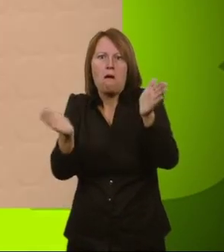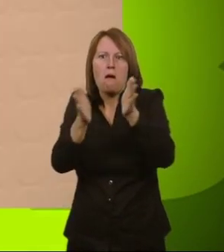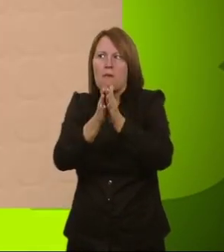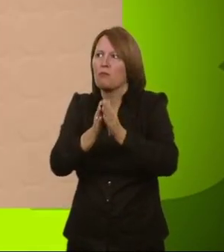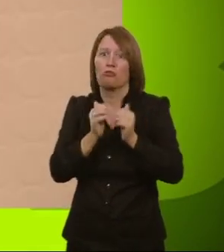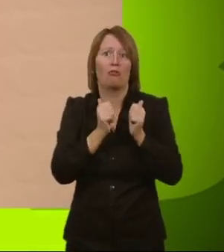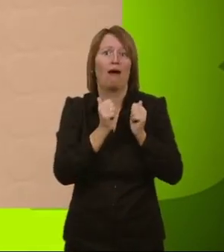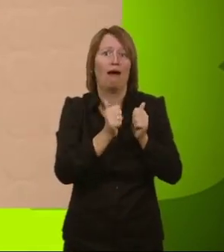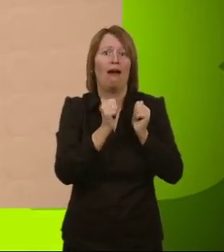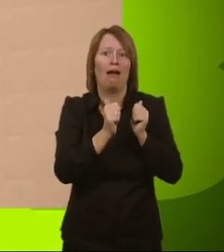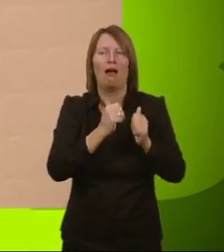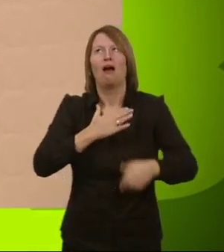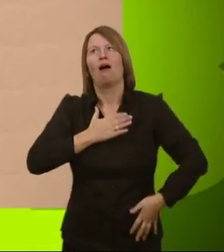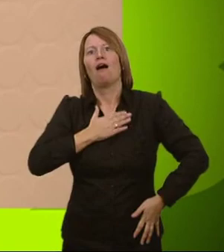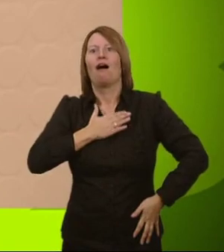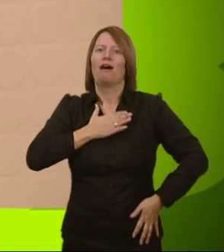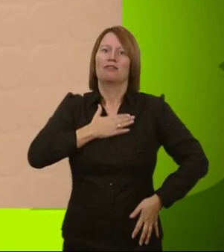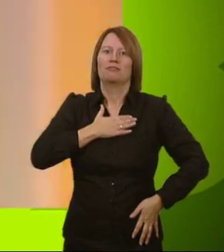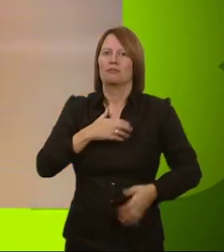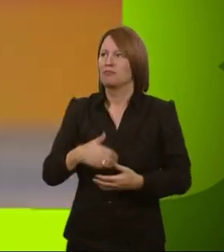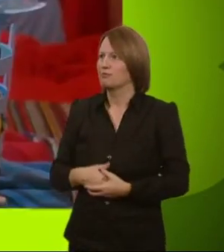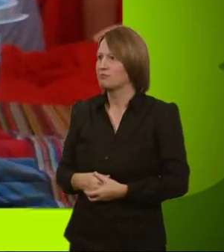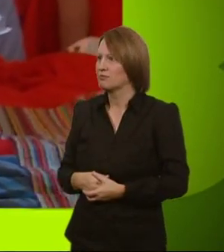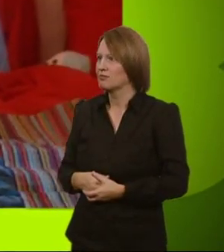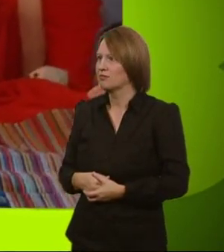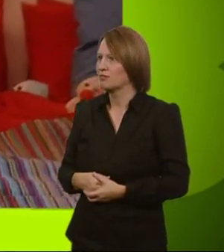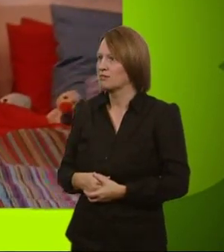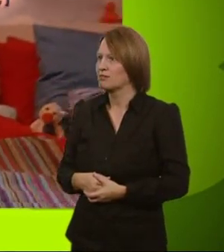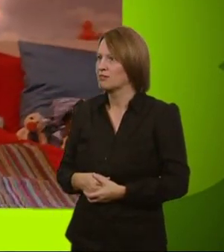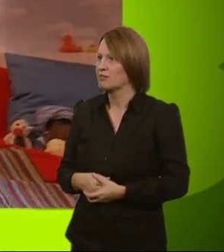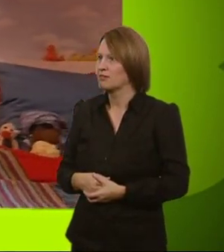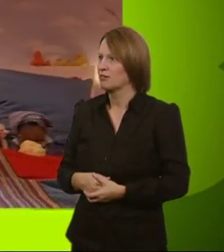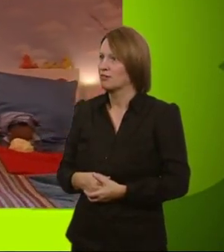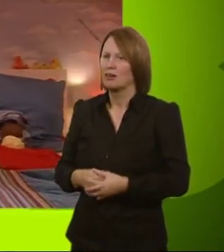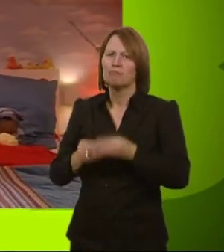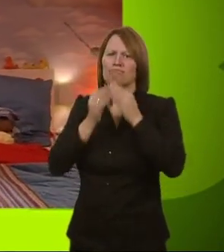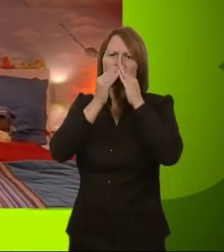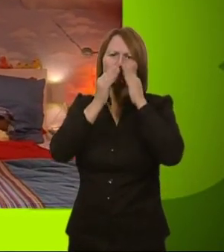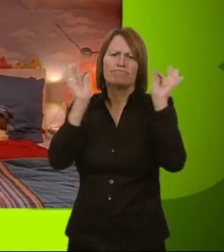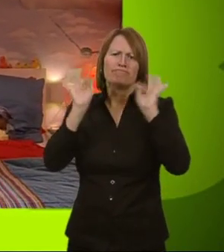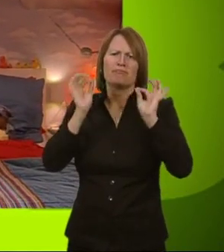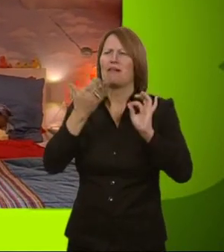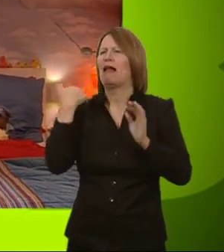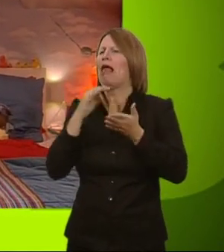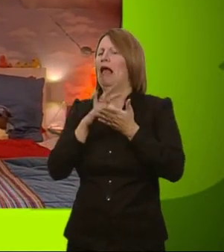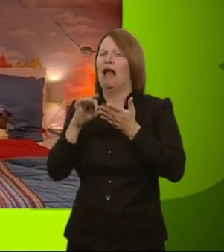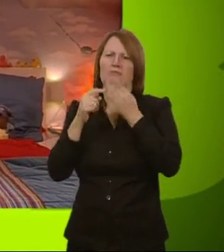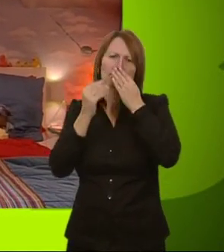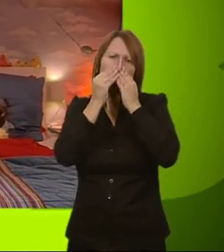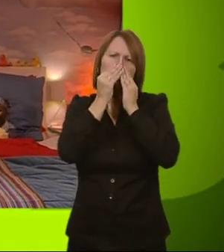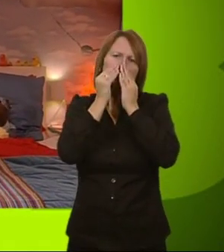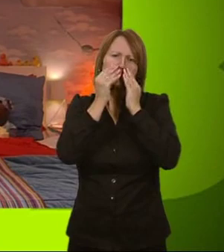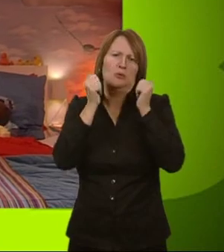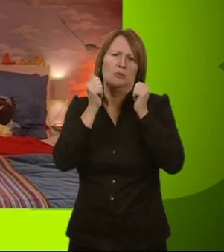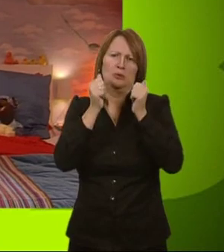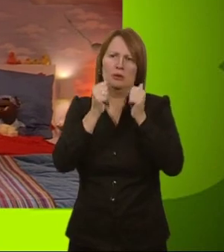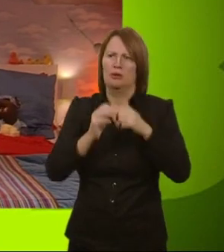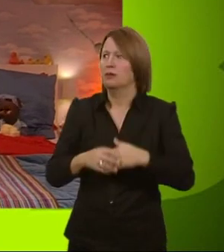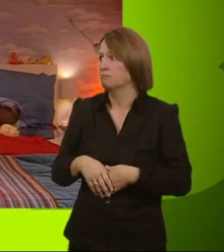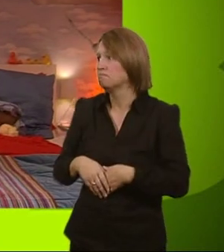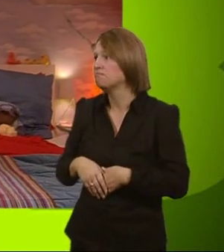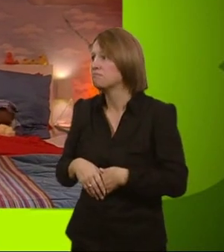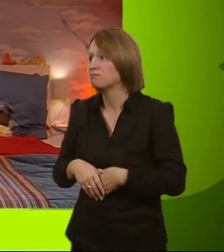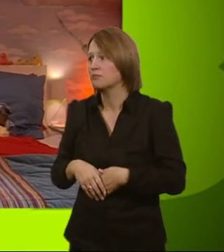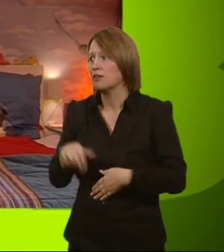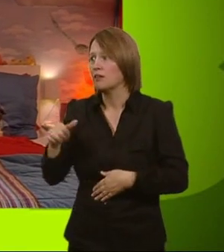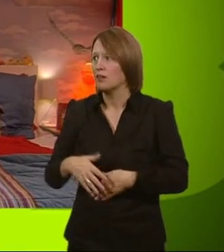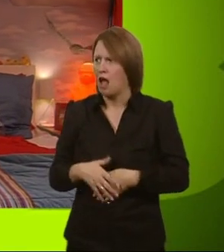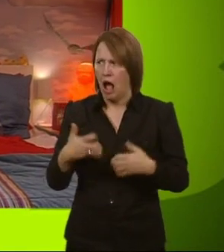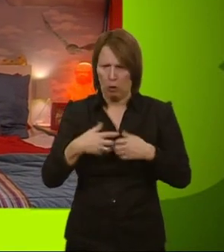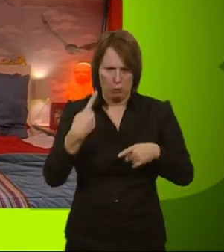groovy ah nothing like the smell of clean clothes Ain NE too rap bro and how was it they got dry and